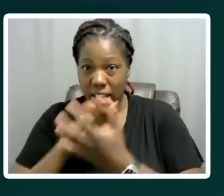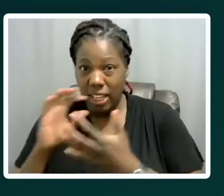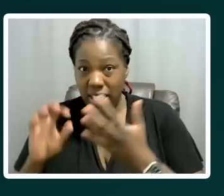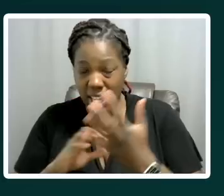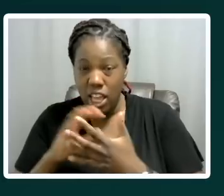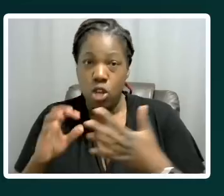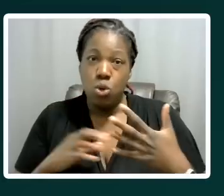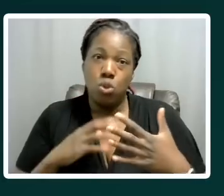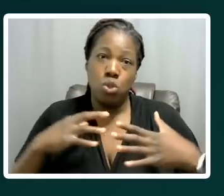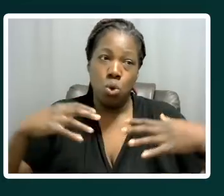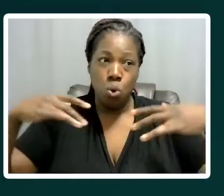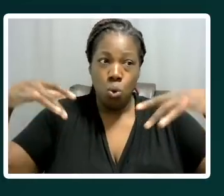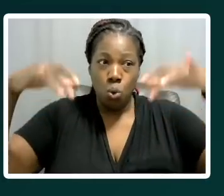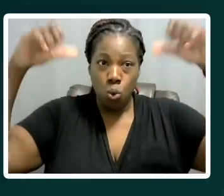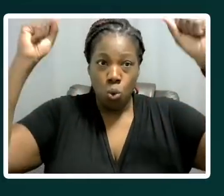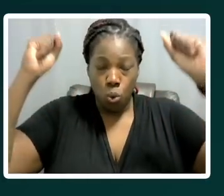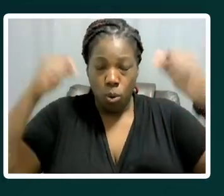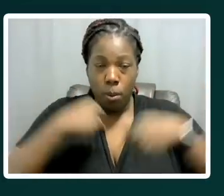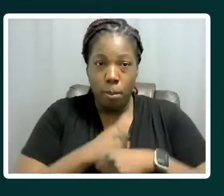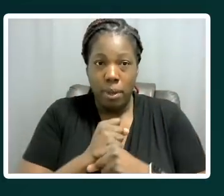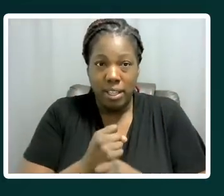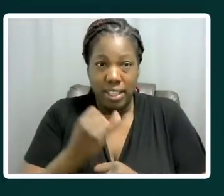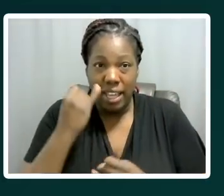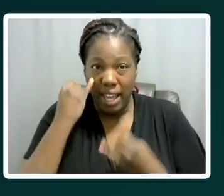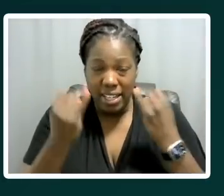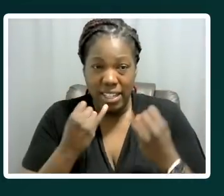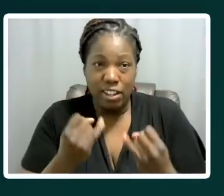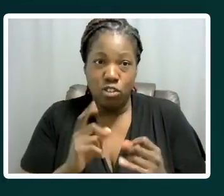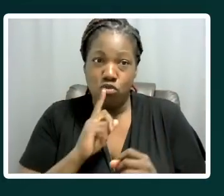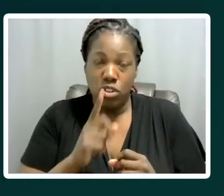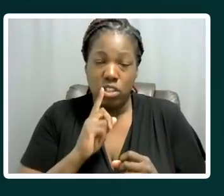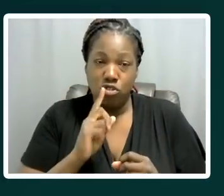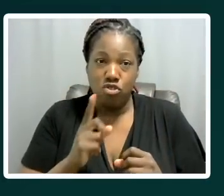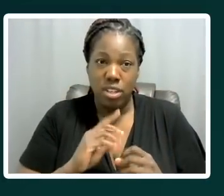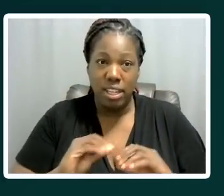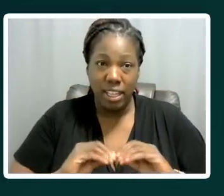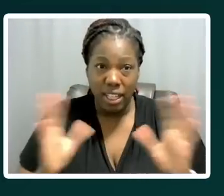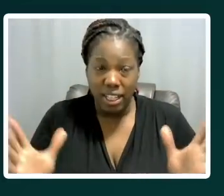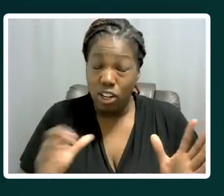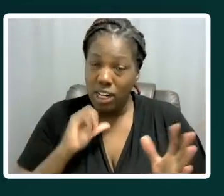definitely made the idea very clear. Definitely not as clear as the final product with all of